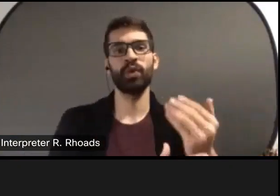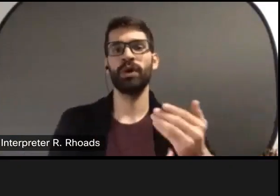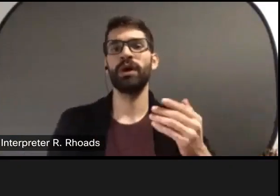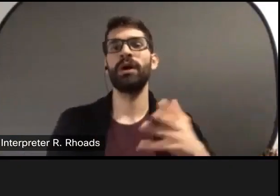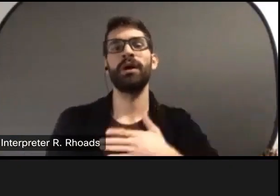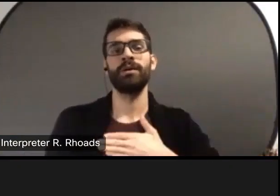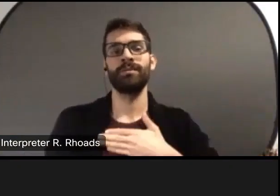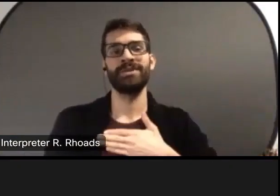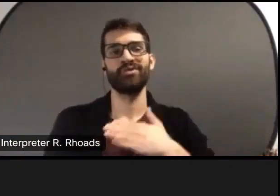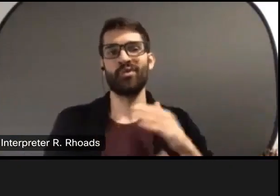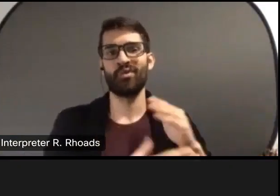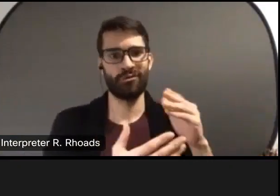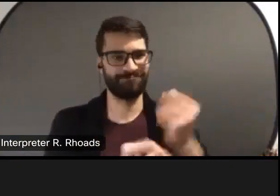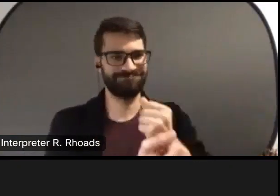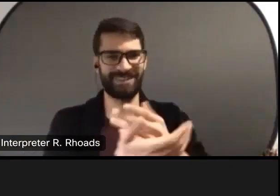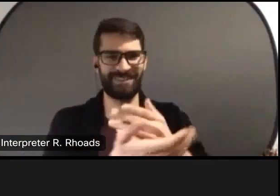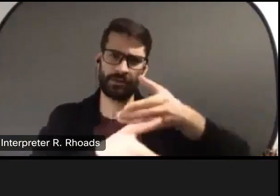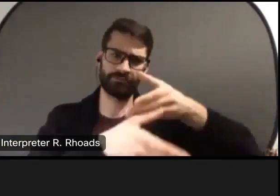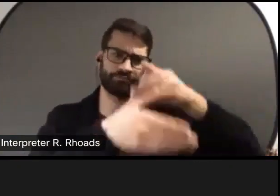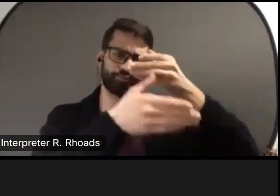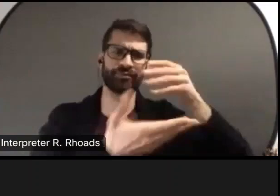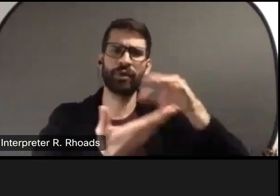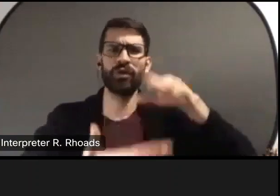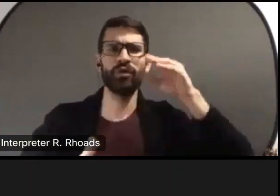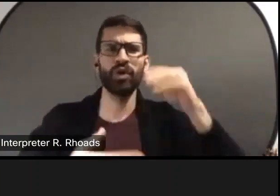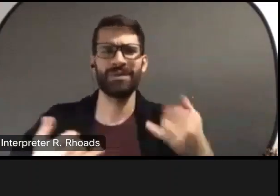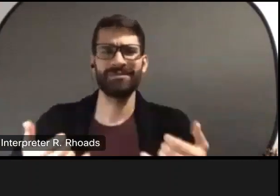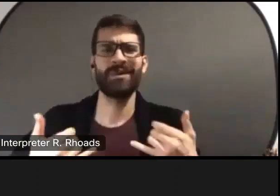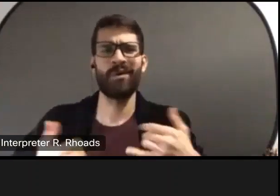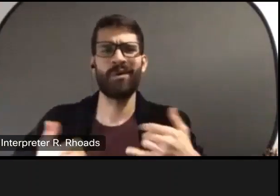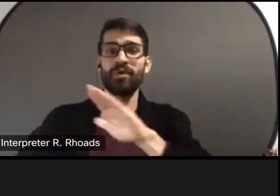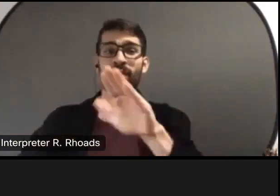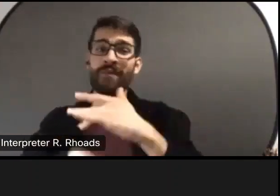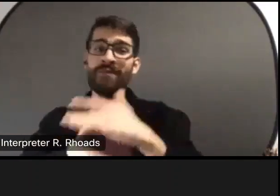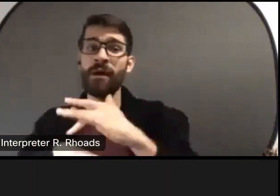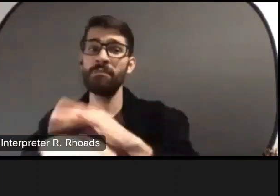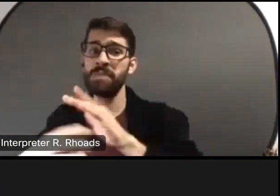things that I've learned and your availability. I've been looking for the link for the handbook